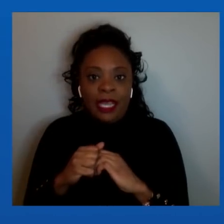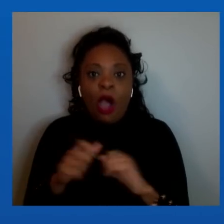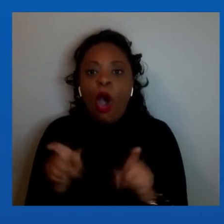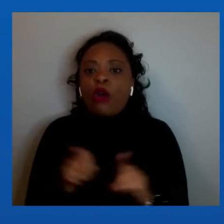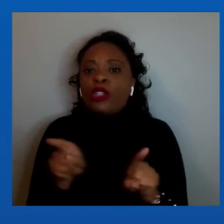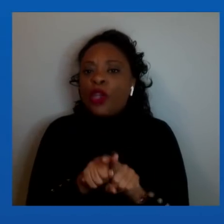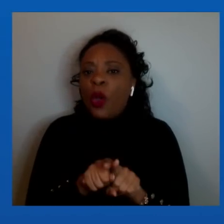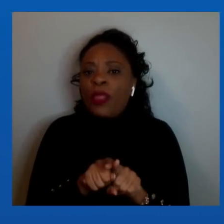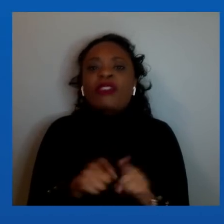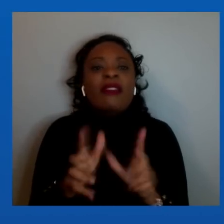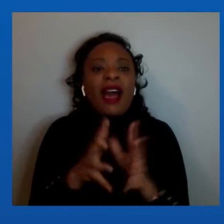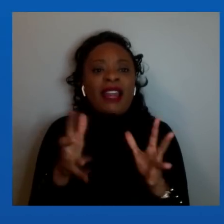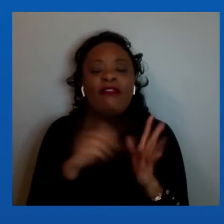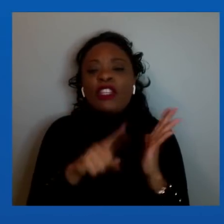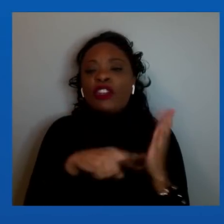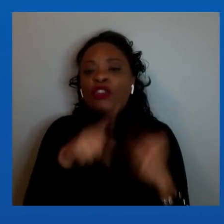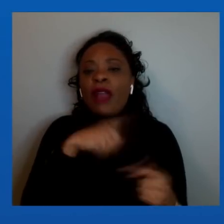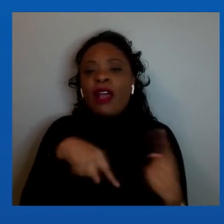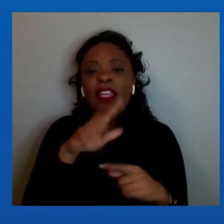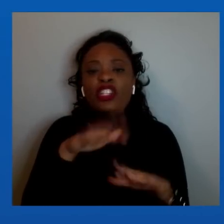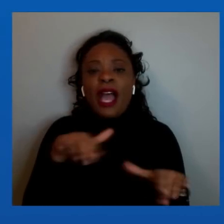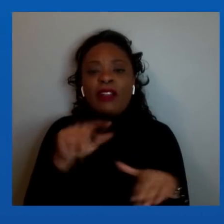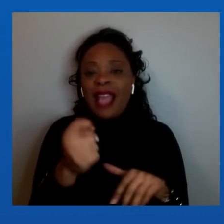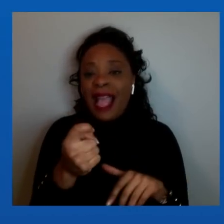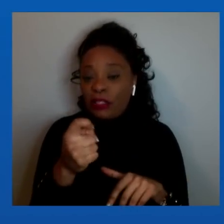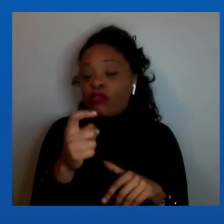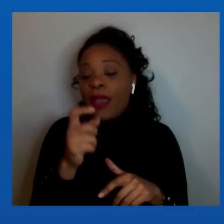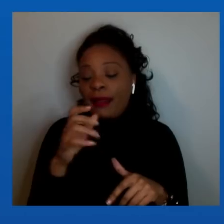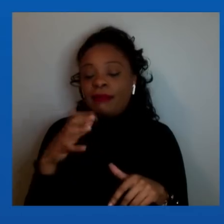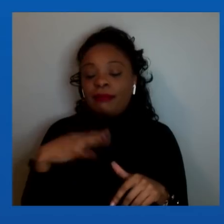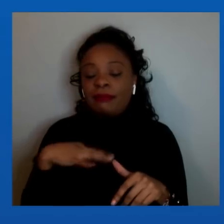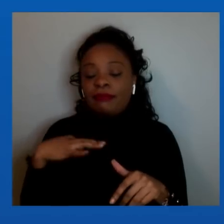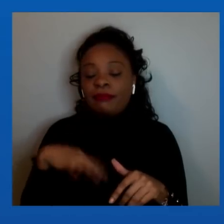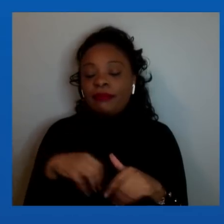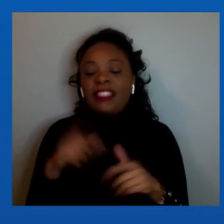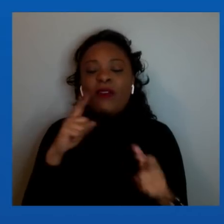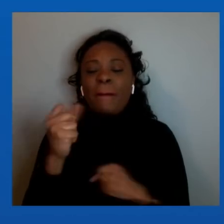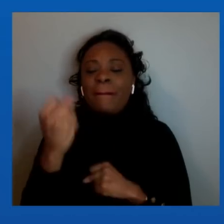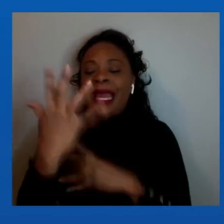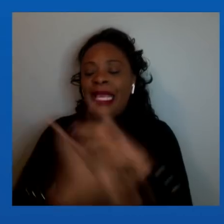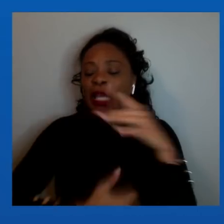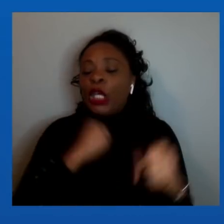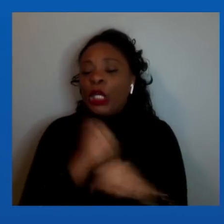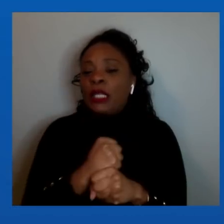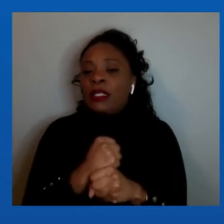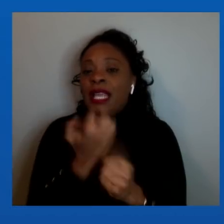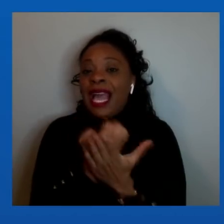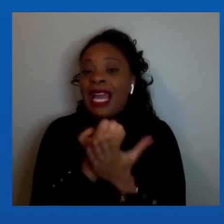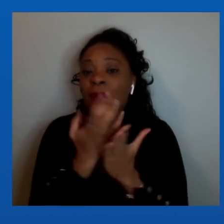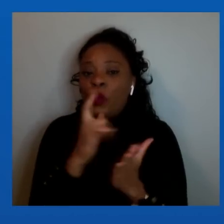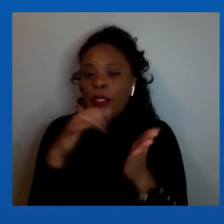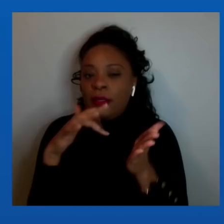around the child tax credit. For years, economists who studied government payments